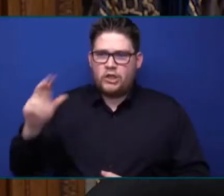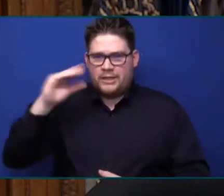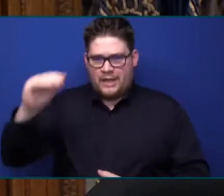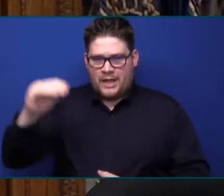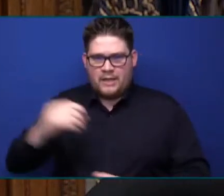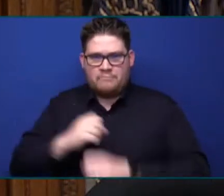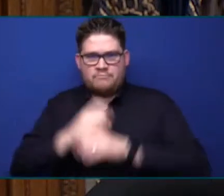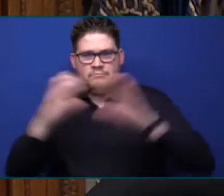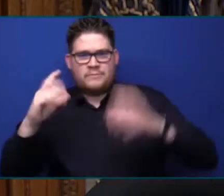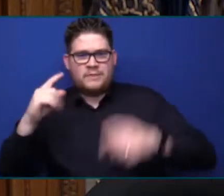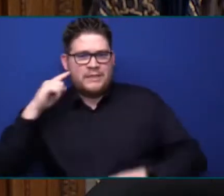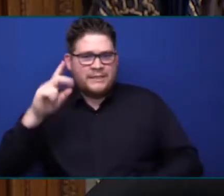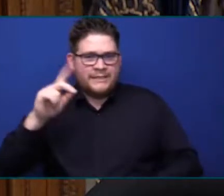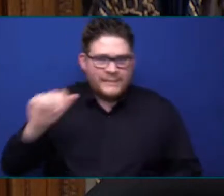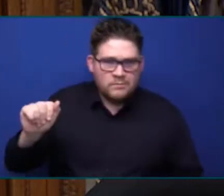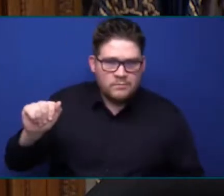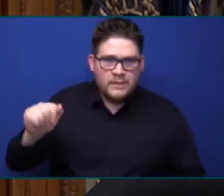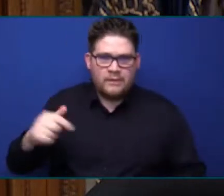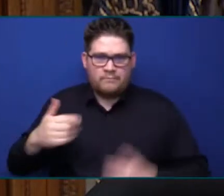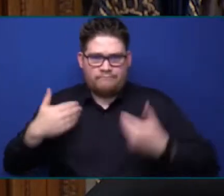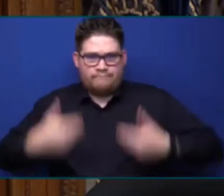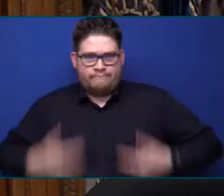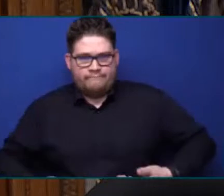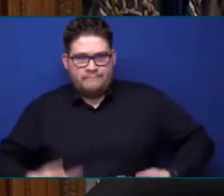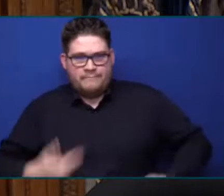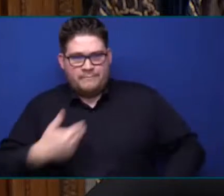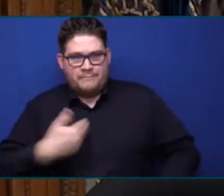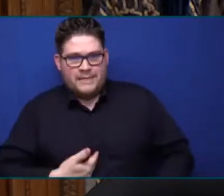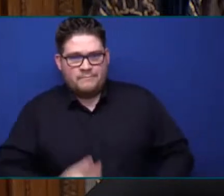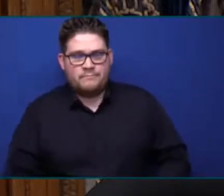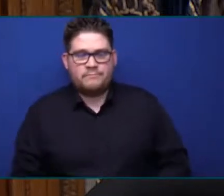I wasn’t actively considering all of the barriers people with disabilities experience.